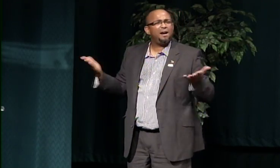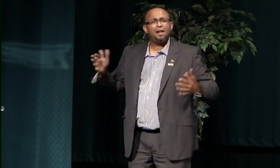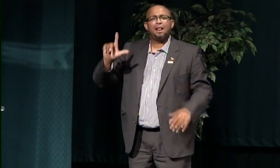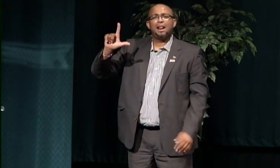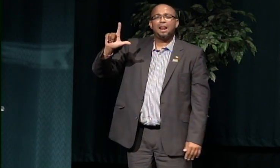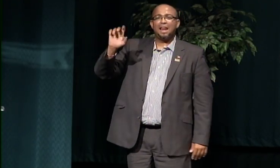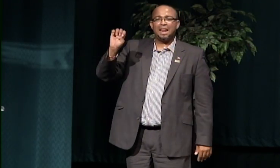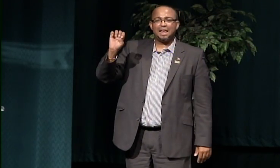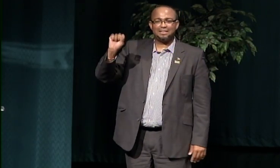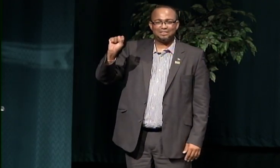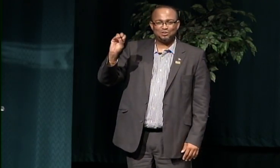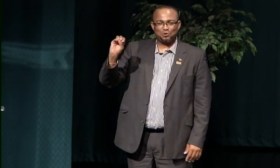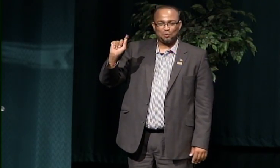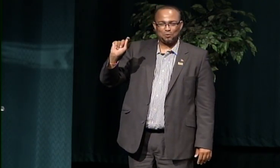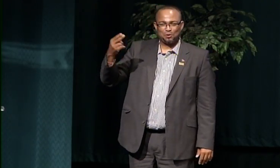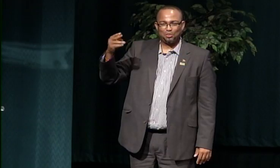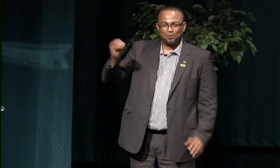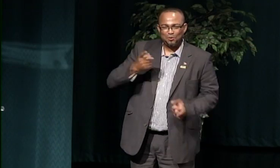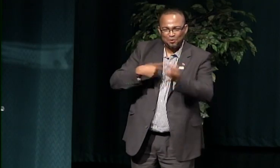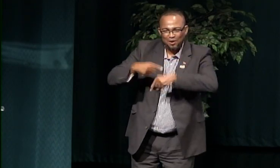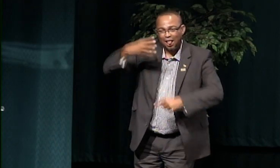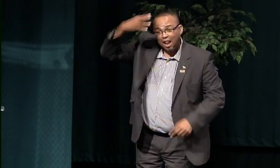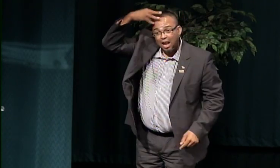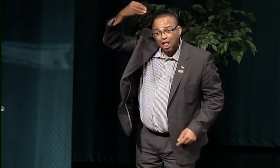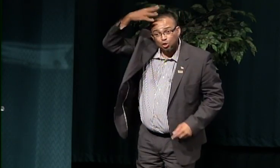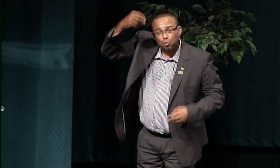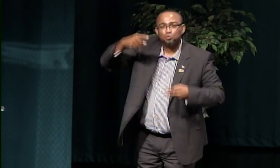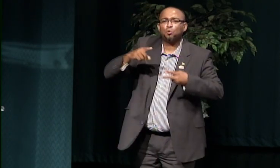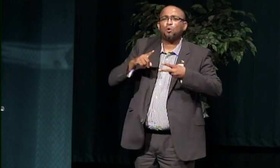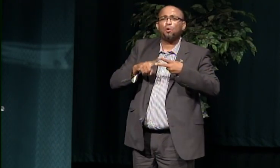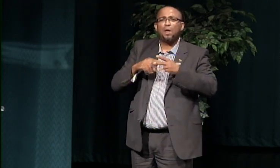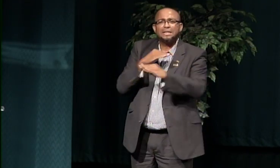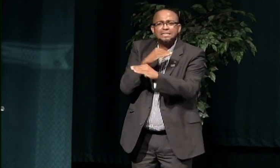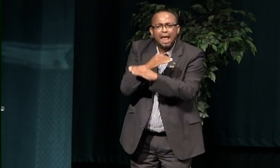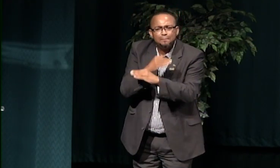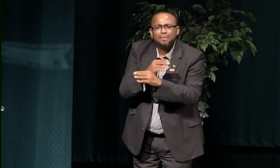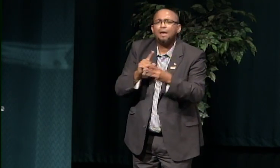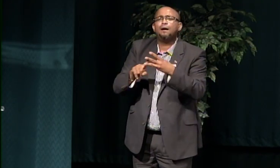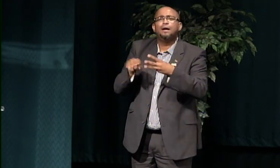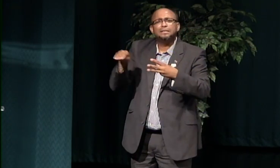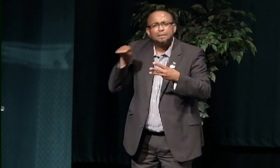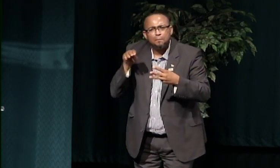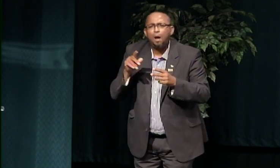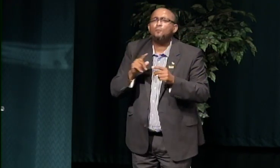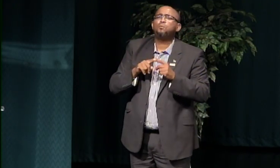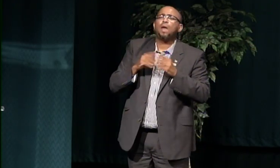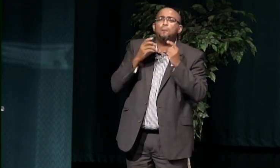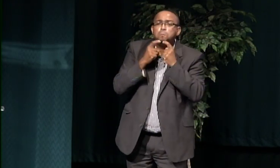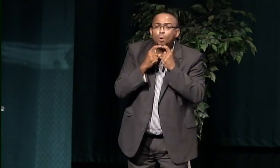So we're always looking at the progress that we're making in South Africa.